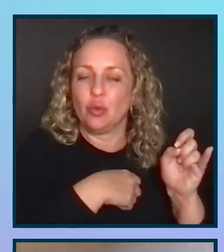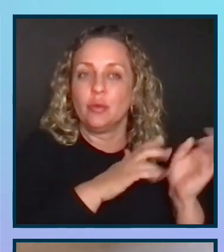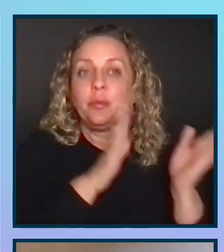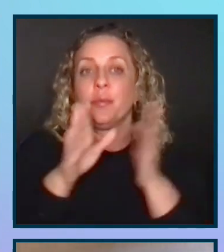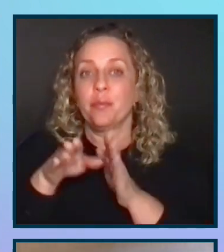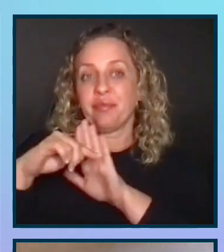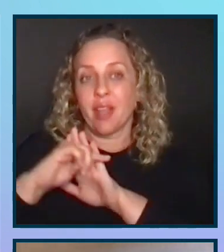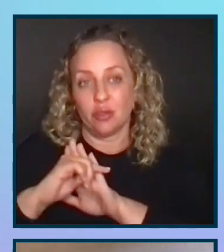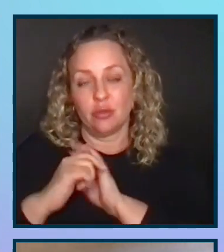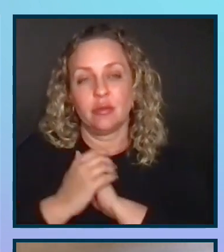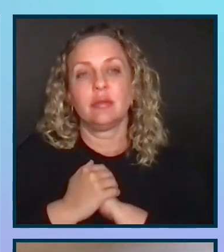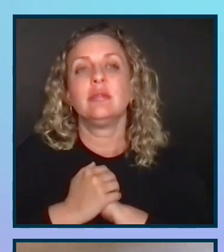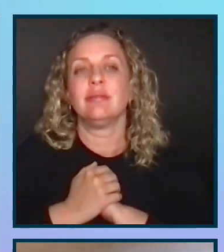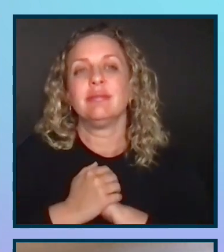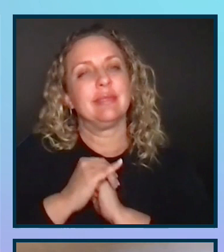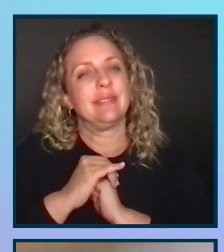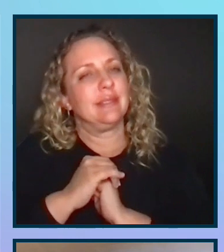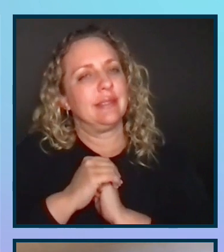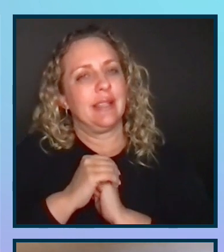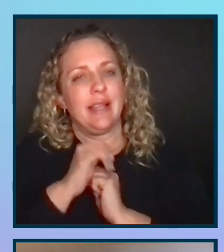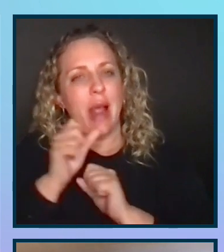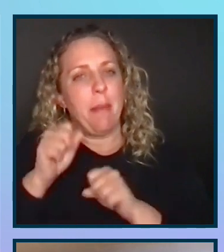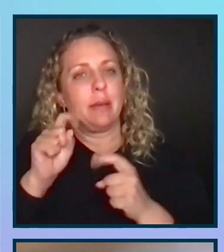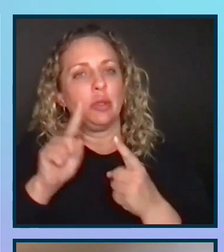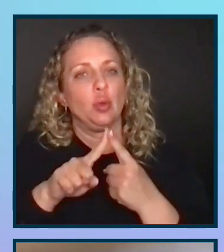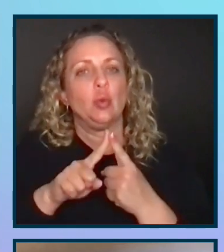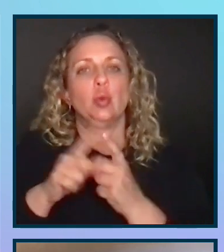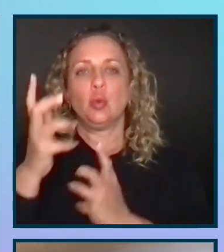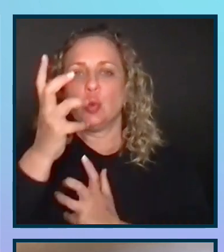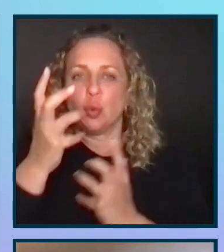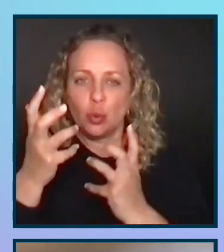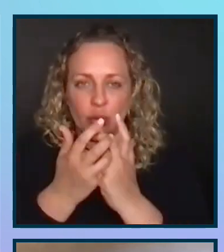Cons. It is not possible to make everything adaptable.